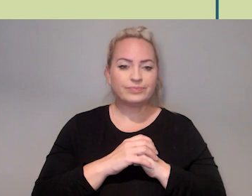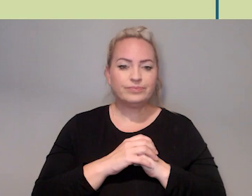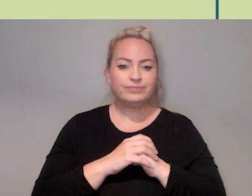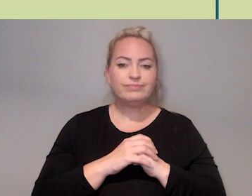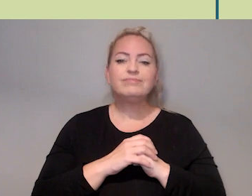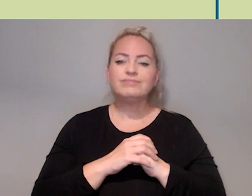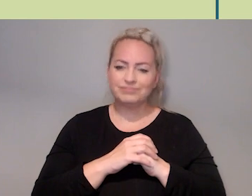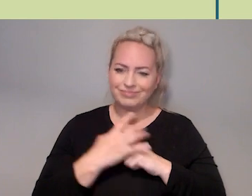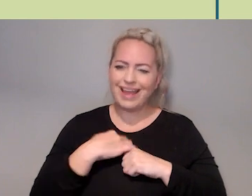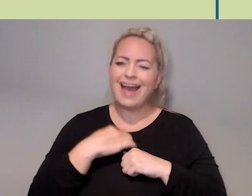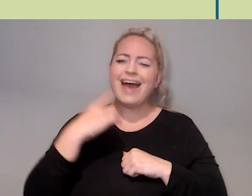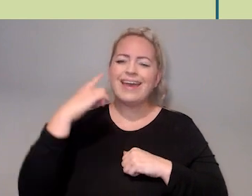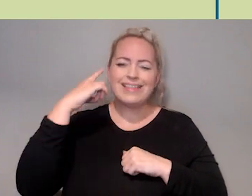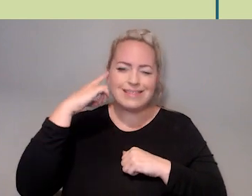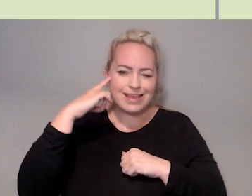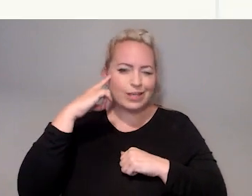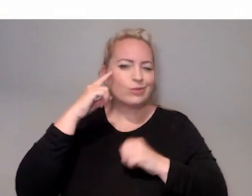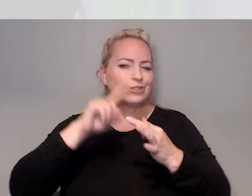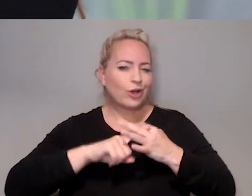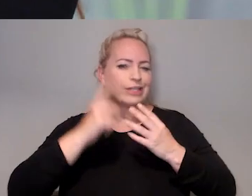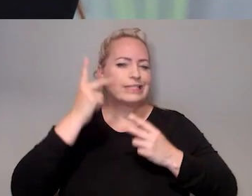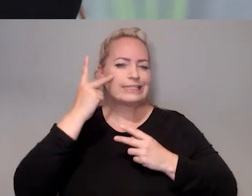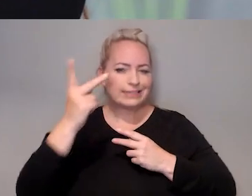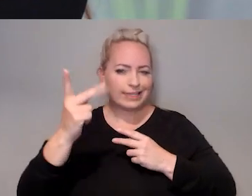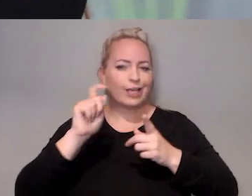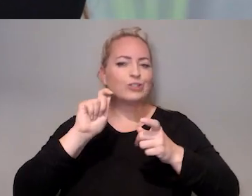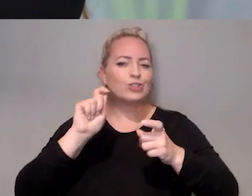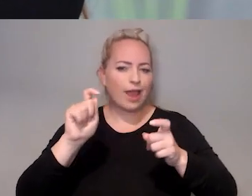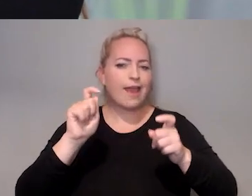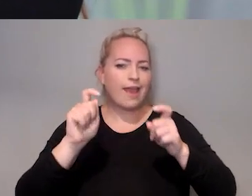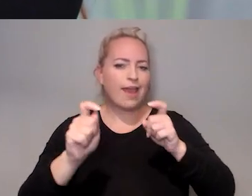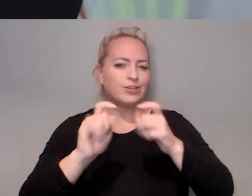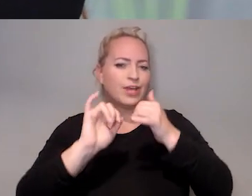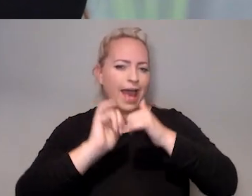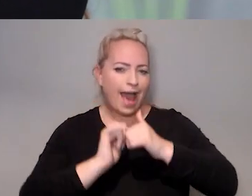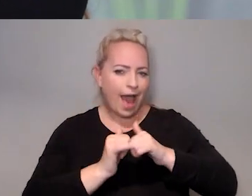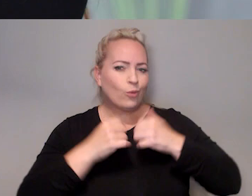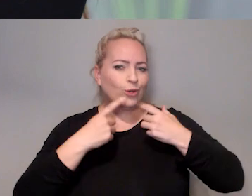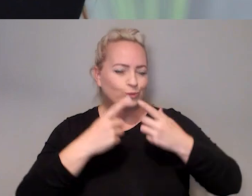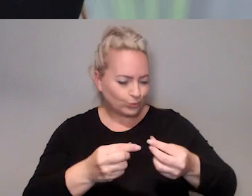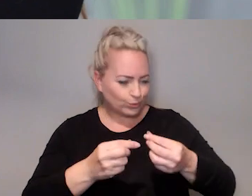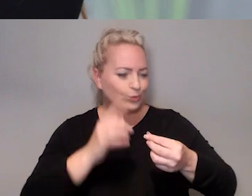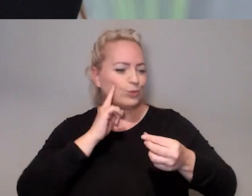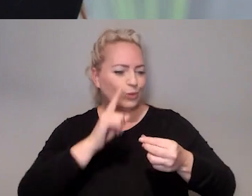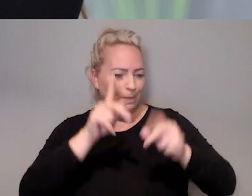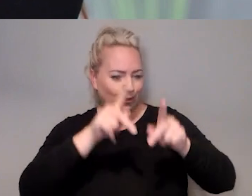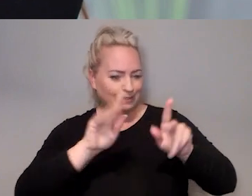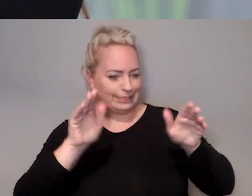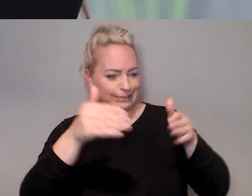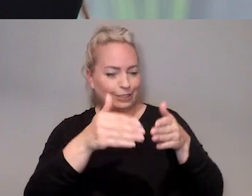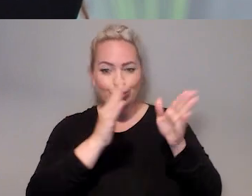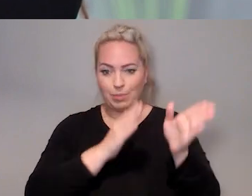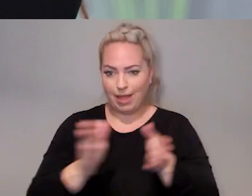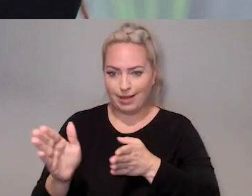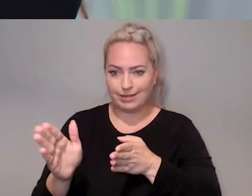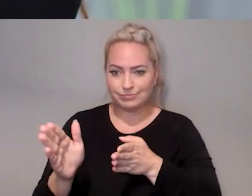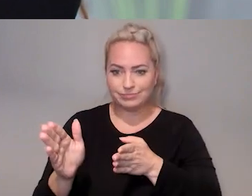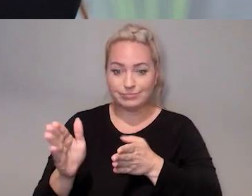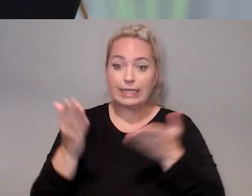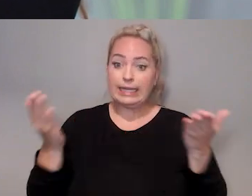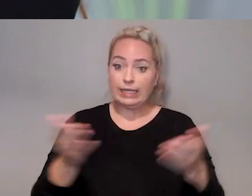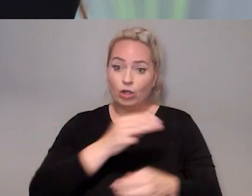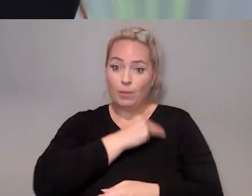I think we're starting to see a change in How We Do person centered planning uh in Manitoba